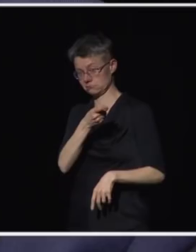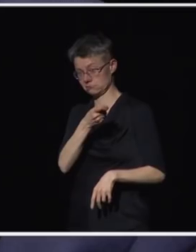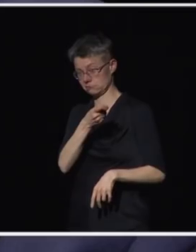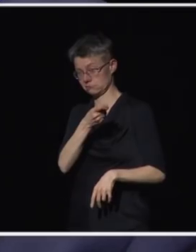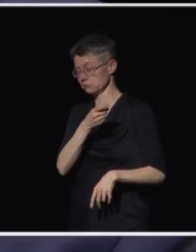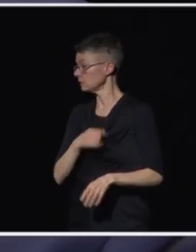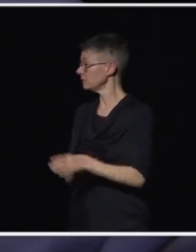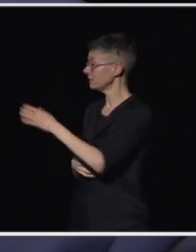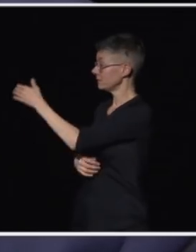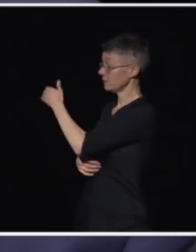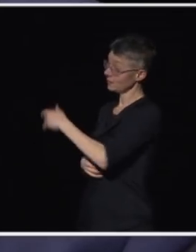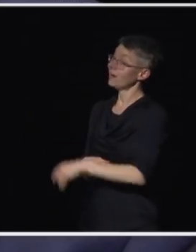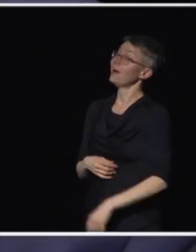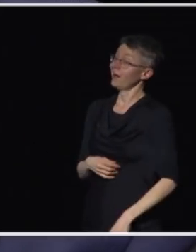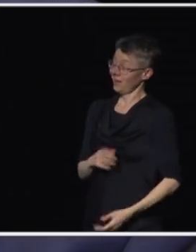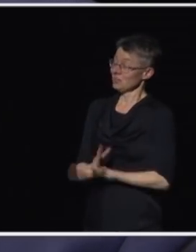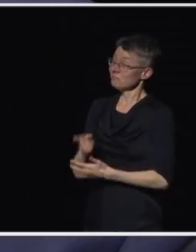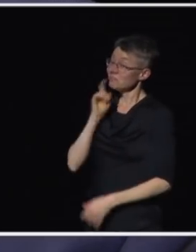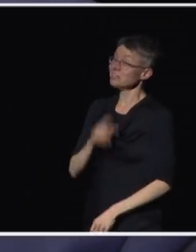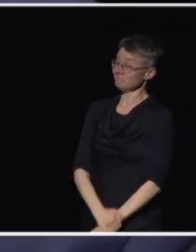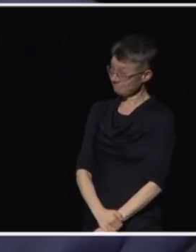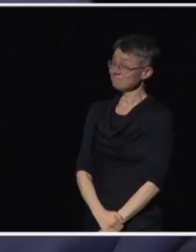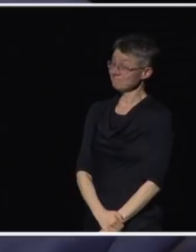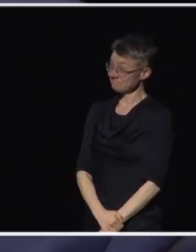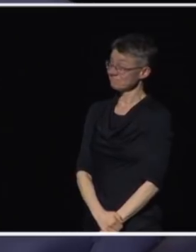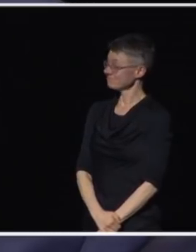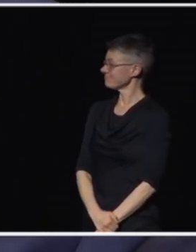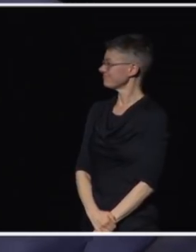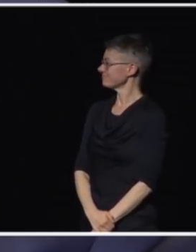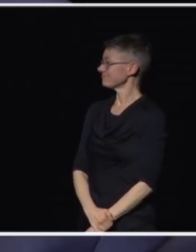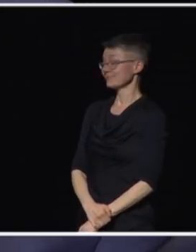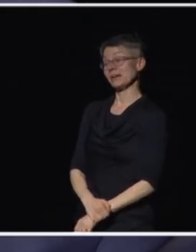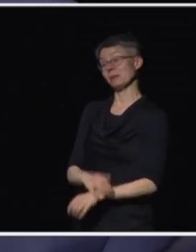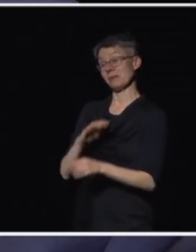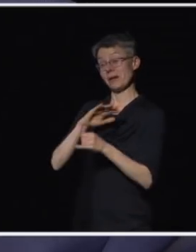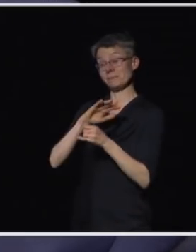I mean, it was funny. Yeah, it was. It was funny. But the last laugh might be on us. Yeah. You know?